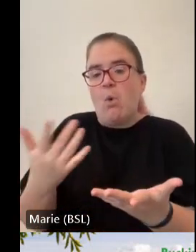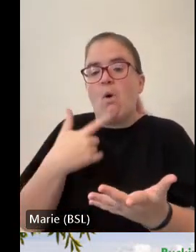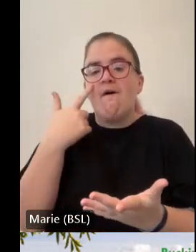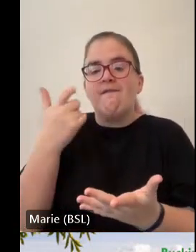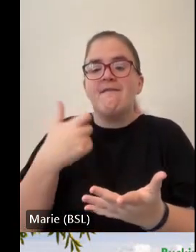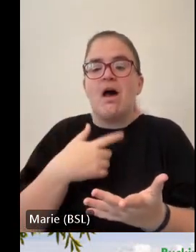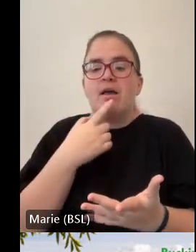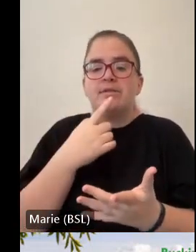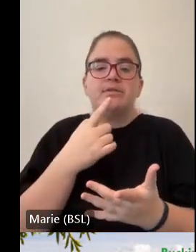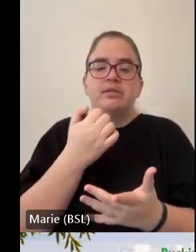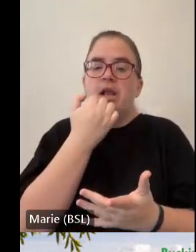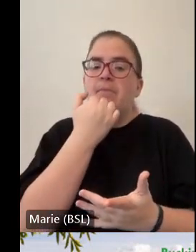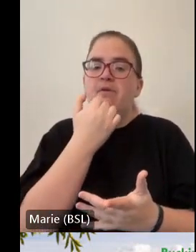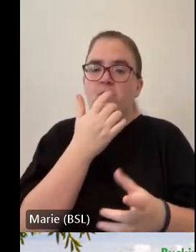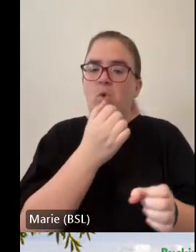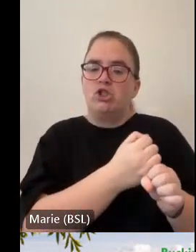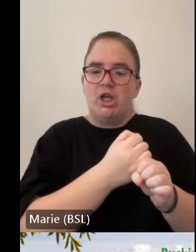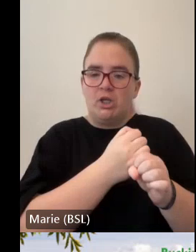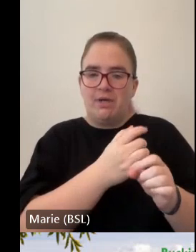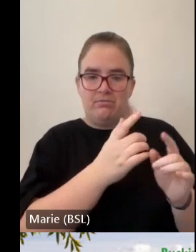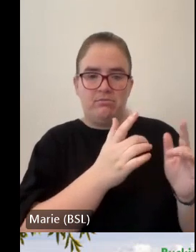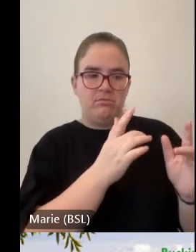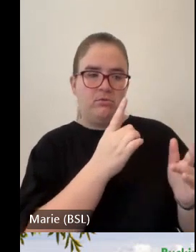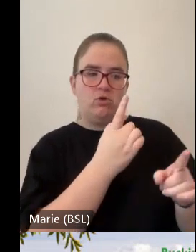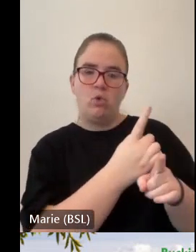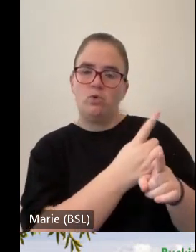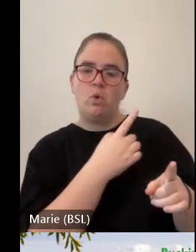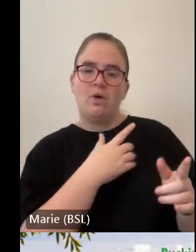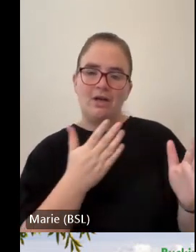person find the number for the genuine talk talk for example,